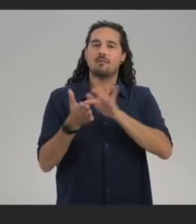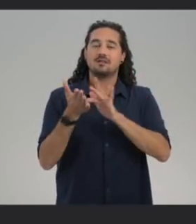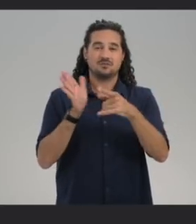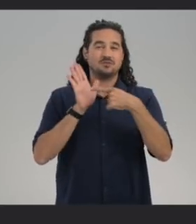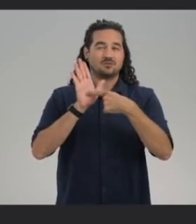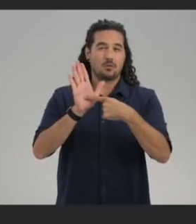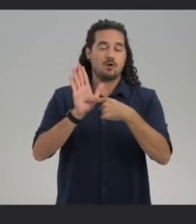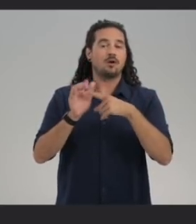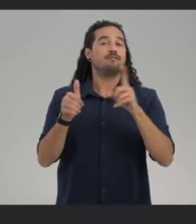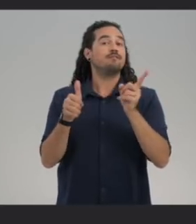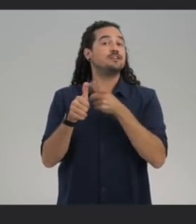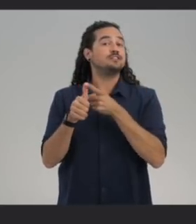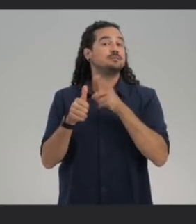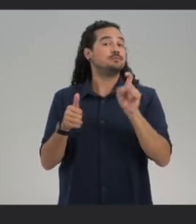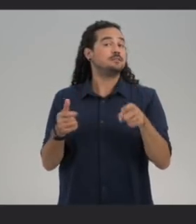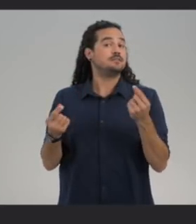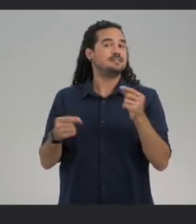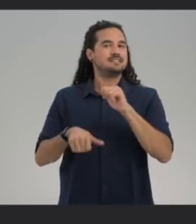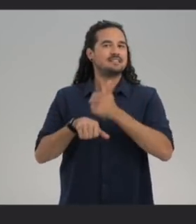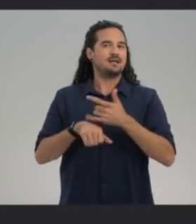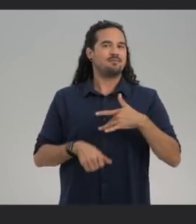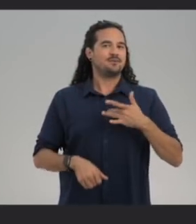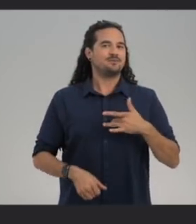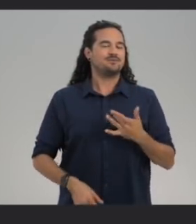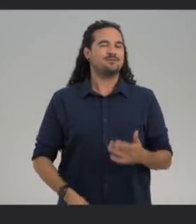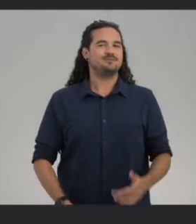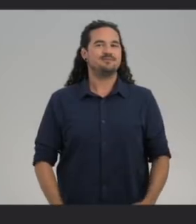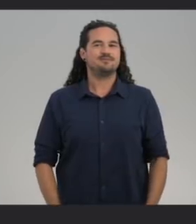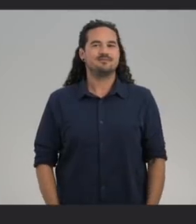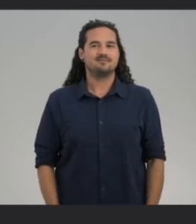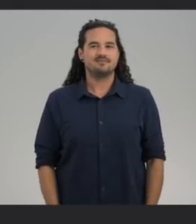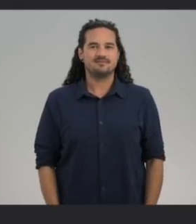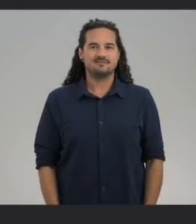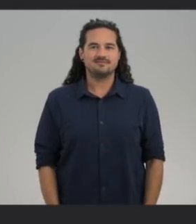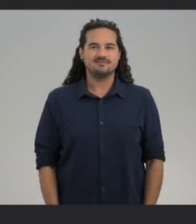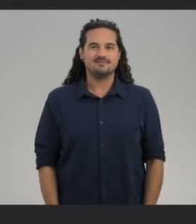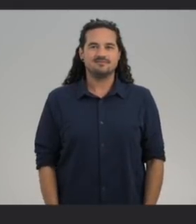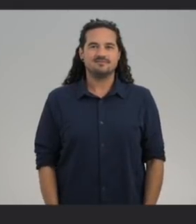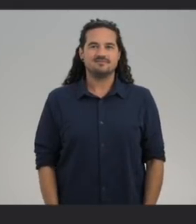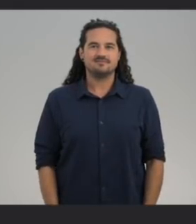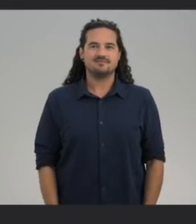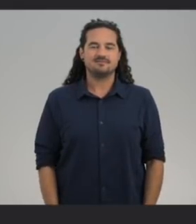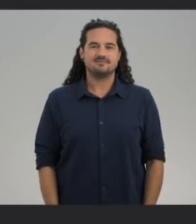Let me show you. But first, let's set the mood. ["Playing Your Game, Baby" by Barry White playing]